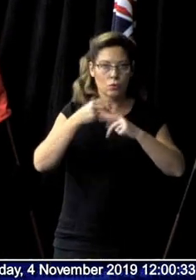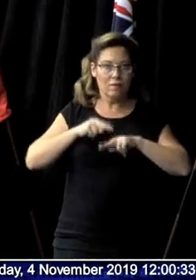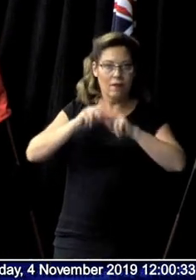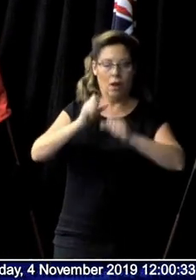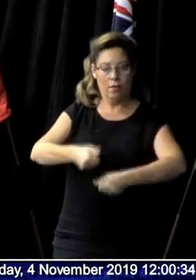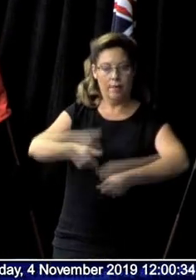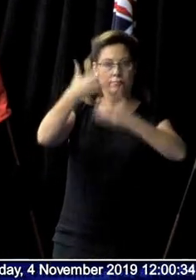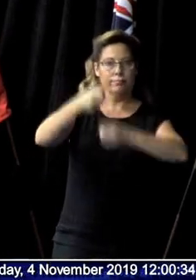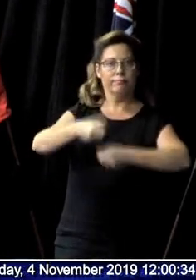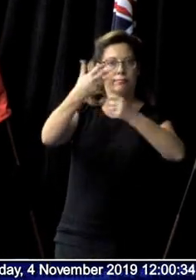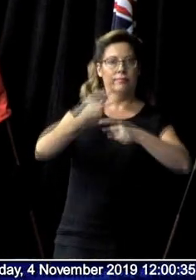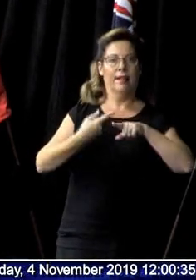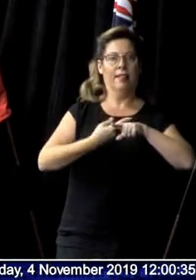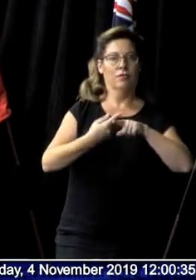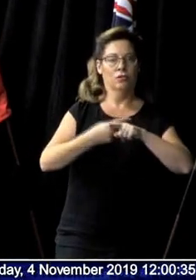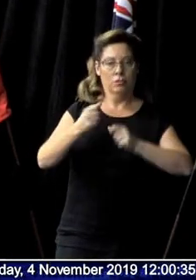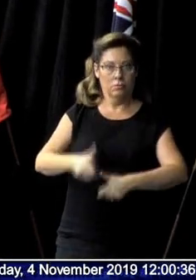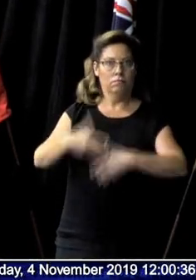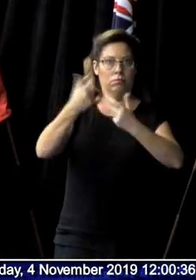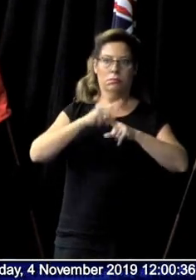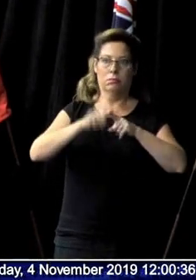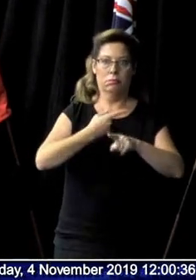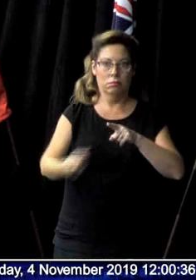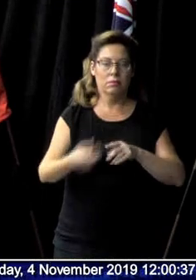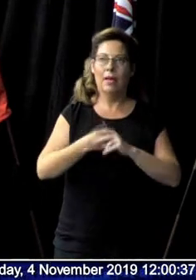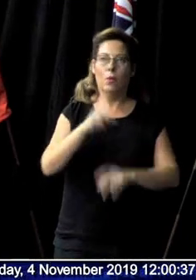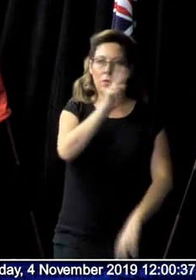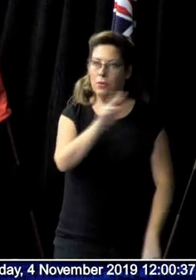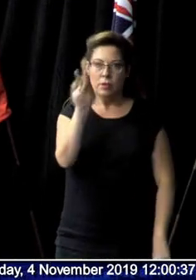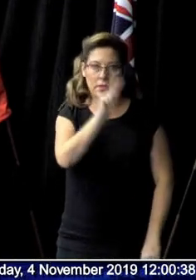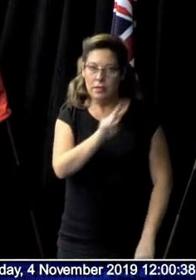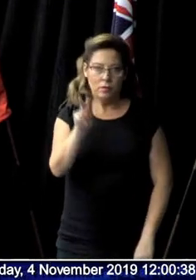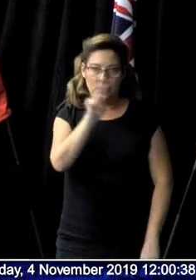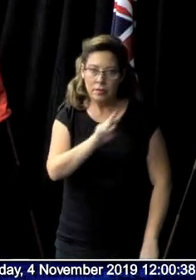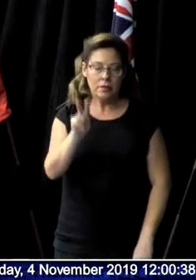But my experience is that if you read the transcript, it does tend to distract you